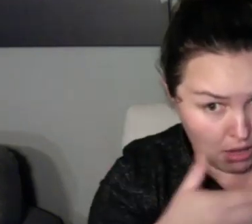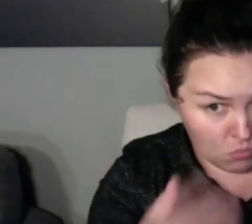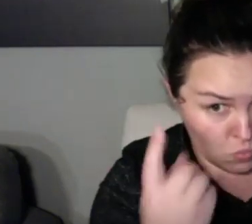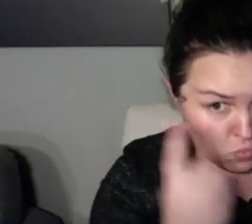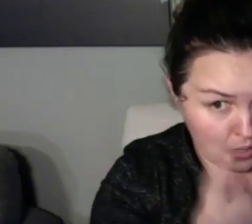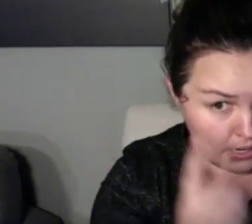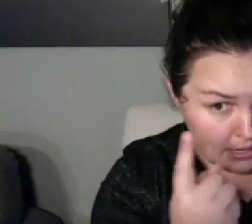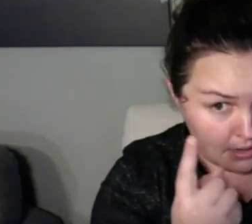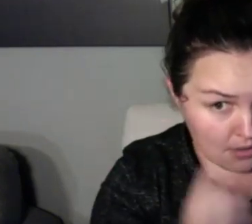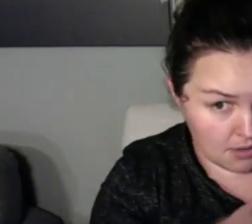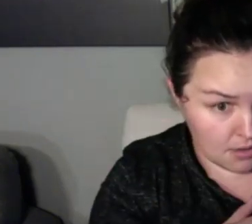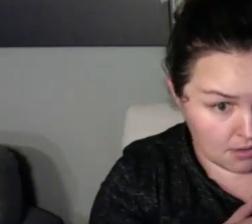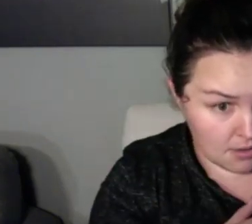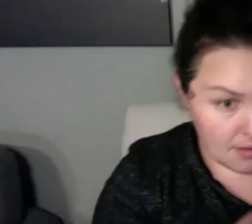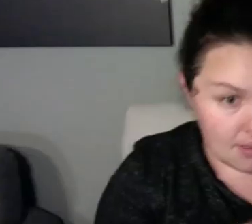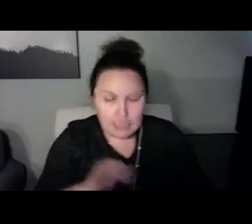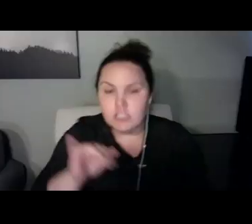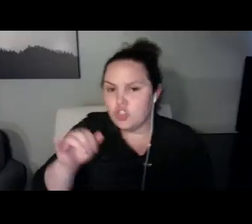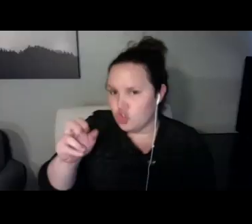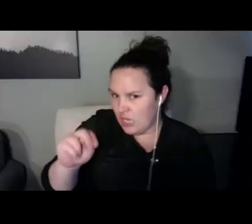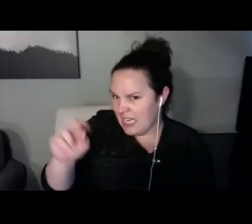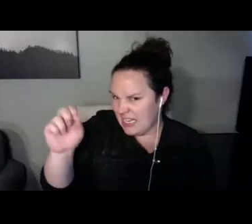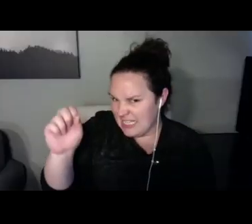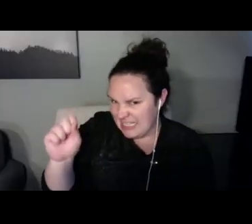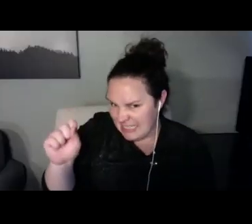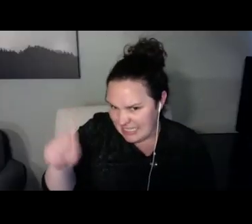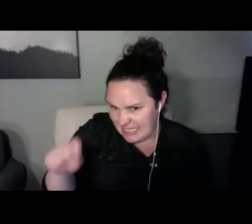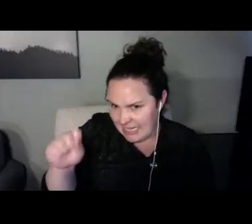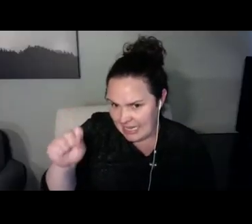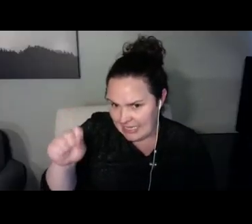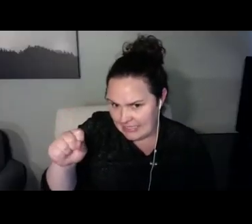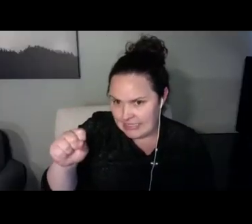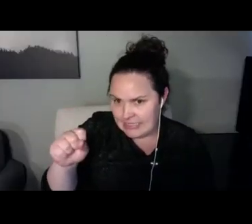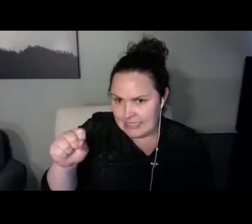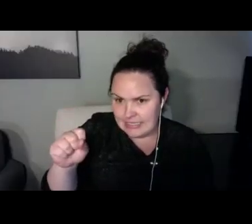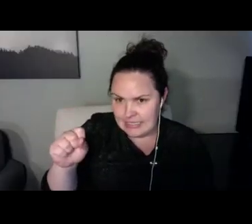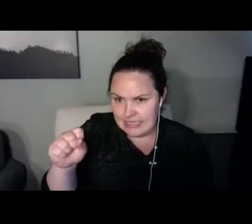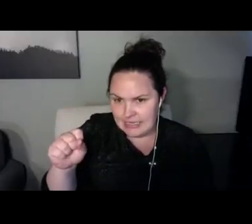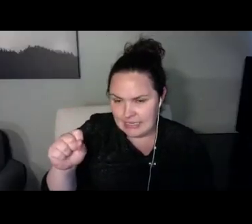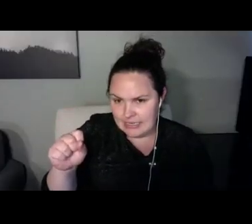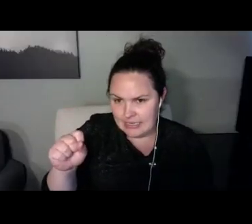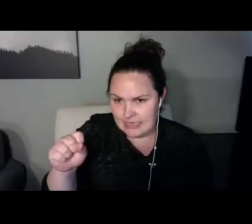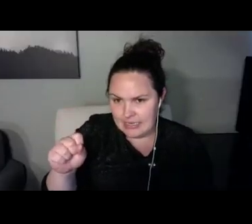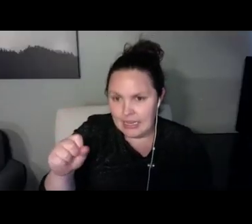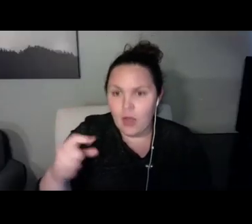Jen: Yes. I am just going to share really quick, because